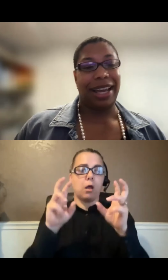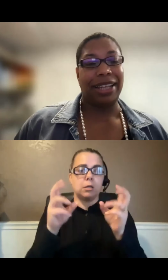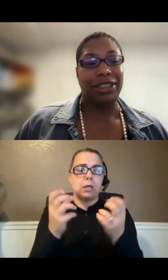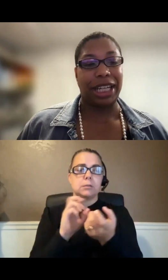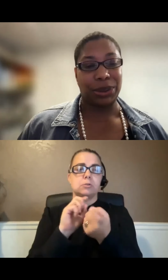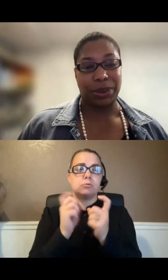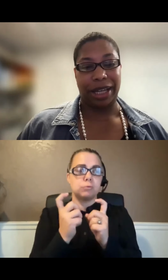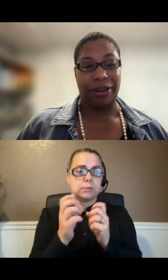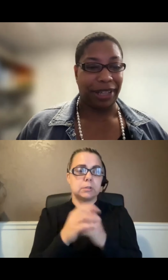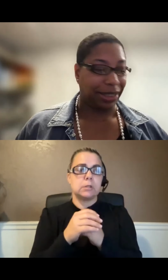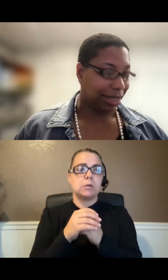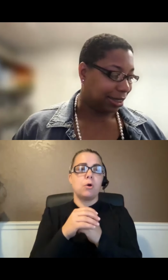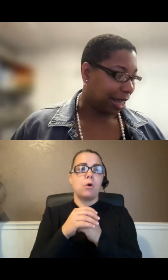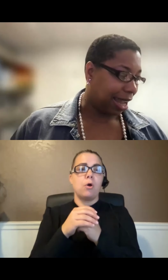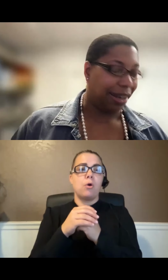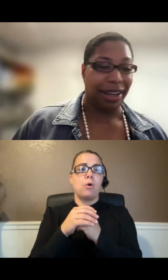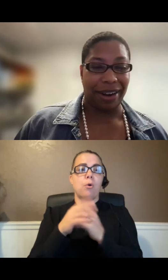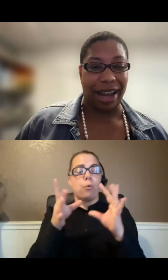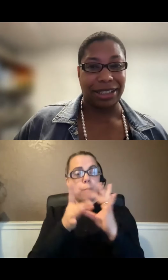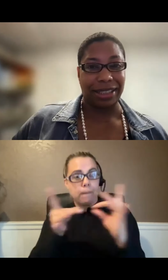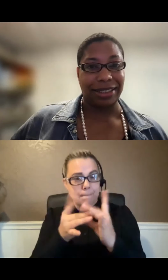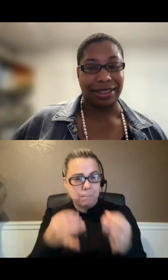and gestural interfaces and interactions.